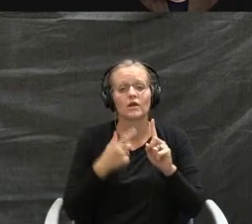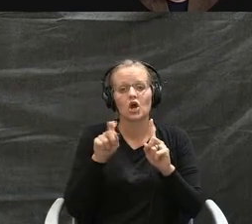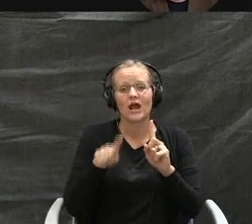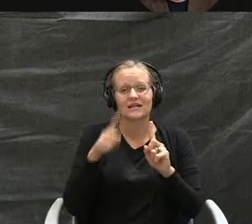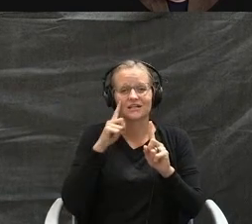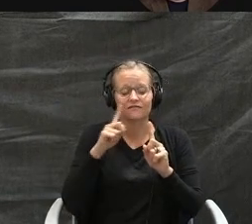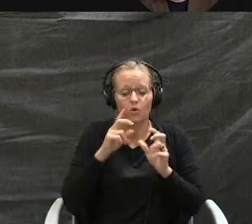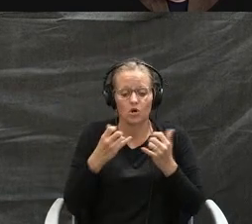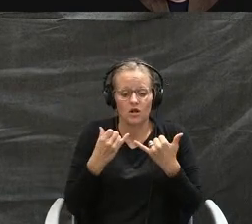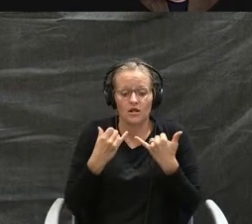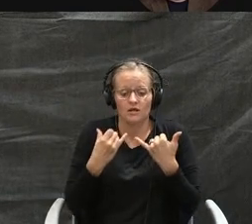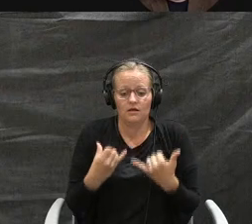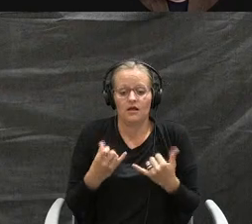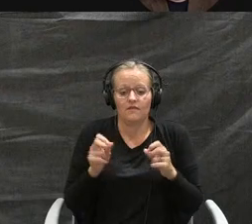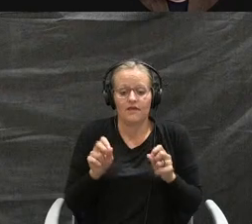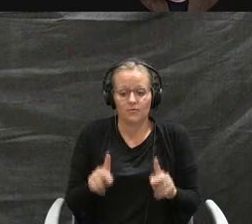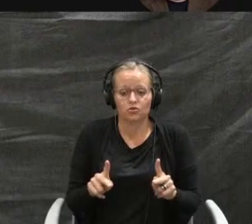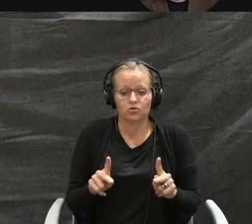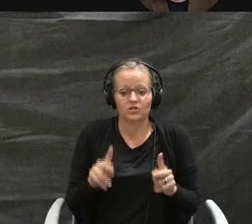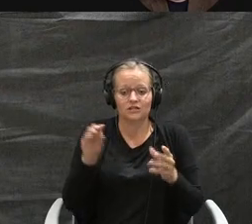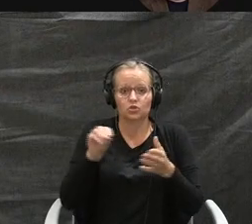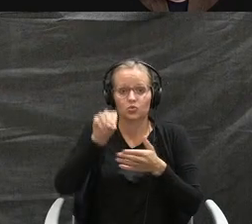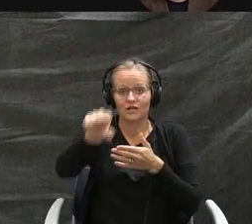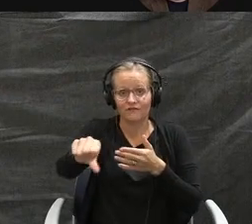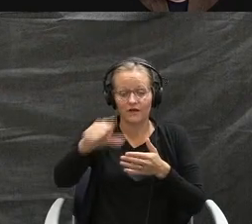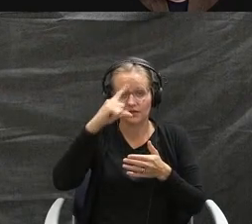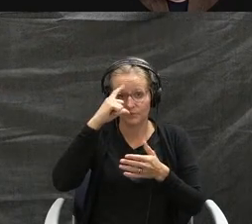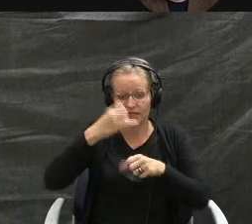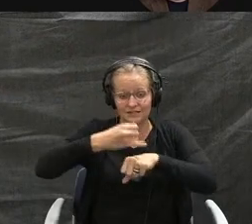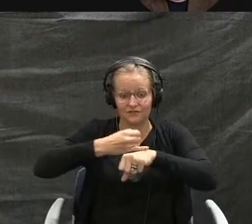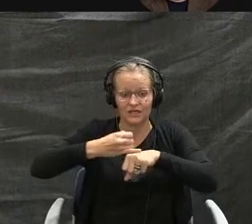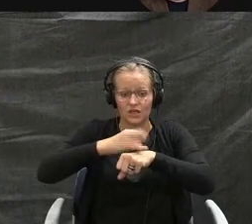Current interest rates. It's a smaller issue, but we're going